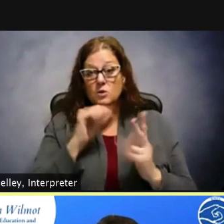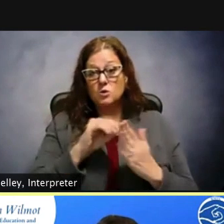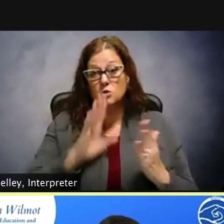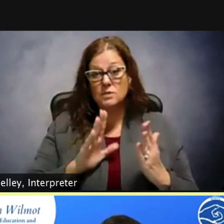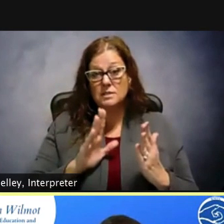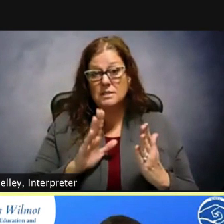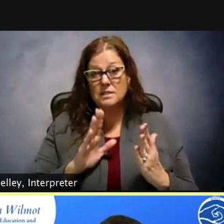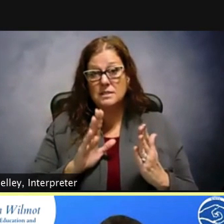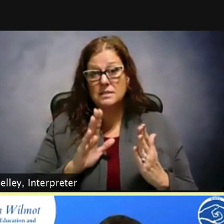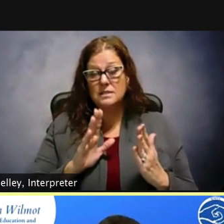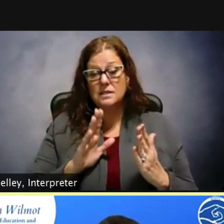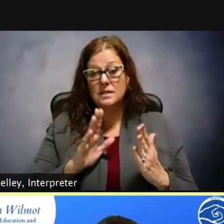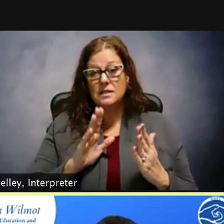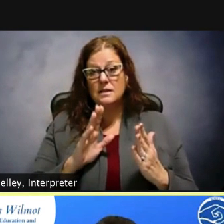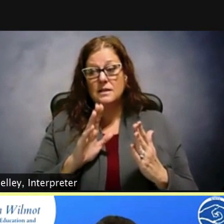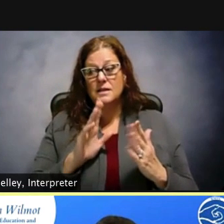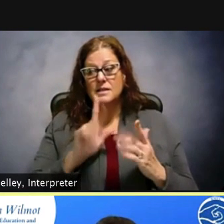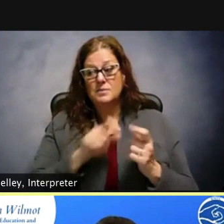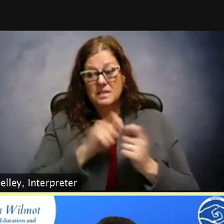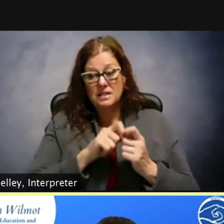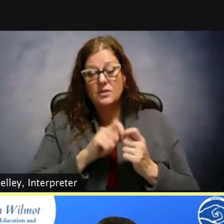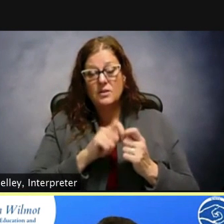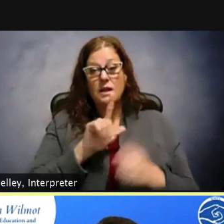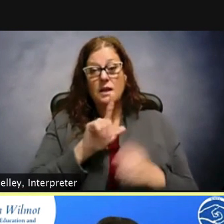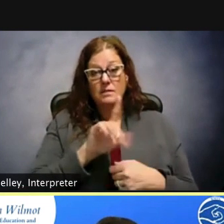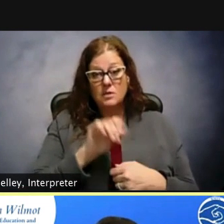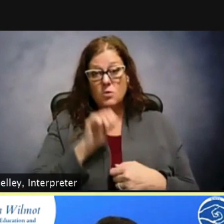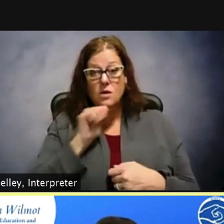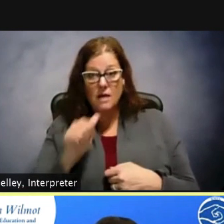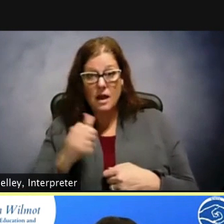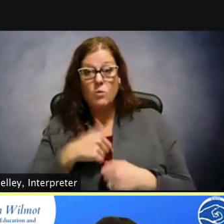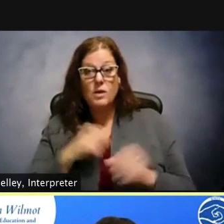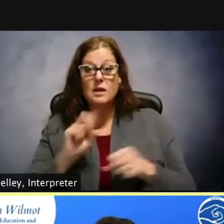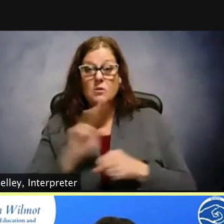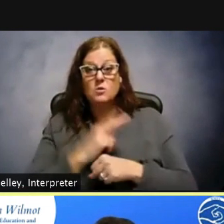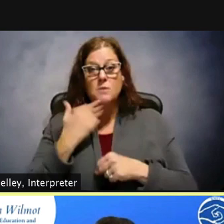staffed specific learning disabled or not we can use those best practices that we